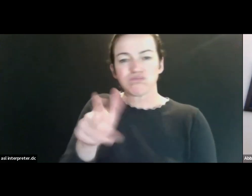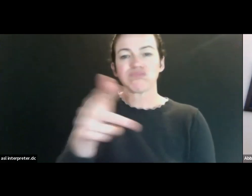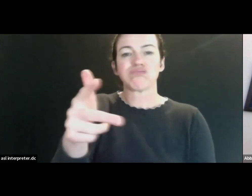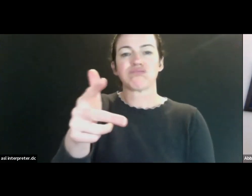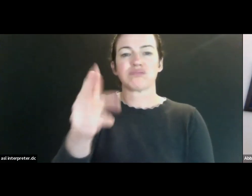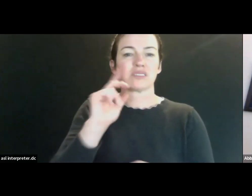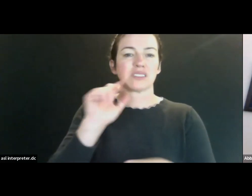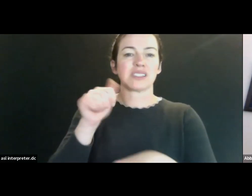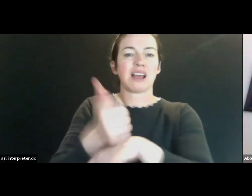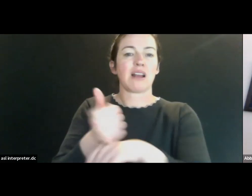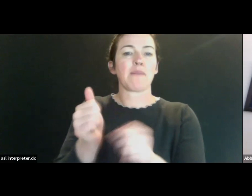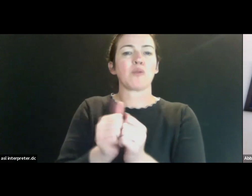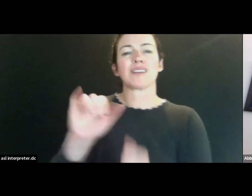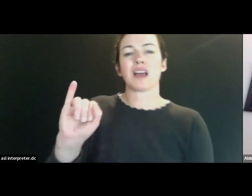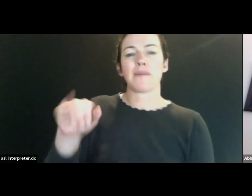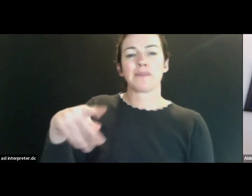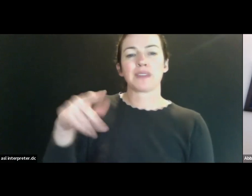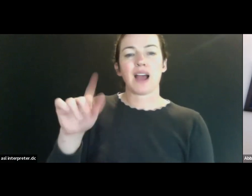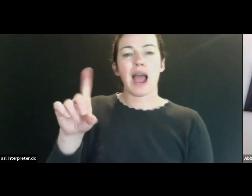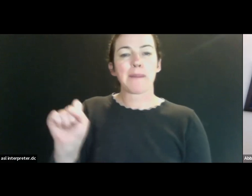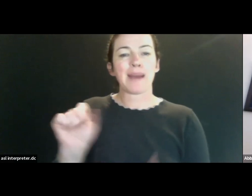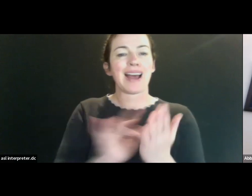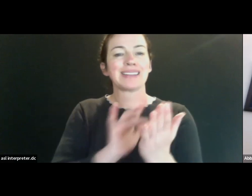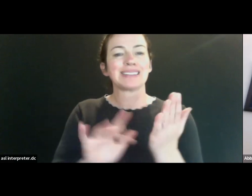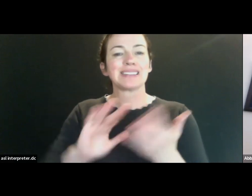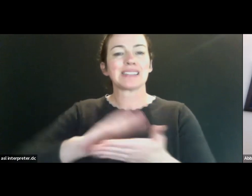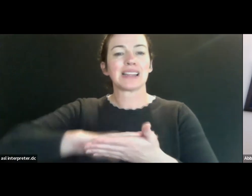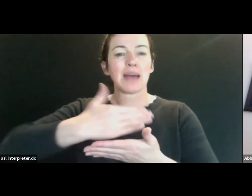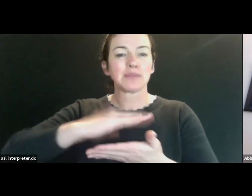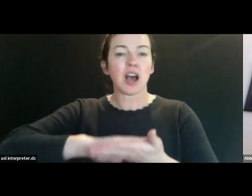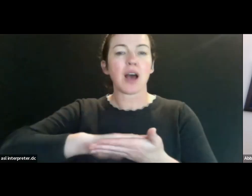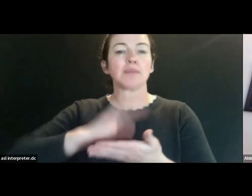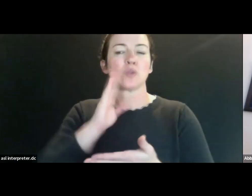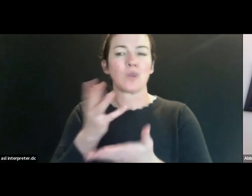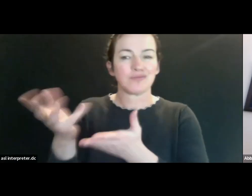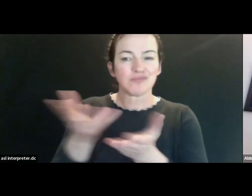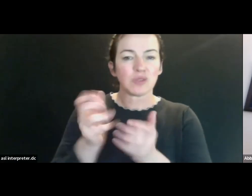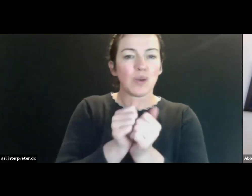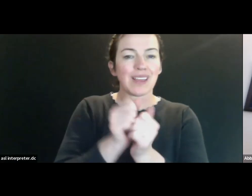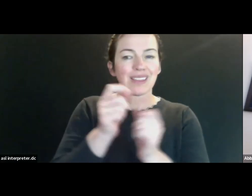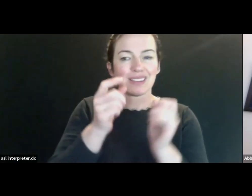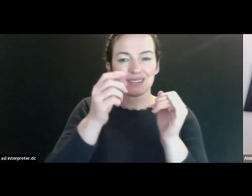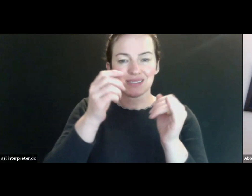with iPads, and laptops and will work with individuals to get them signed up for the